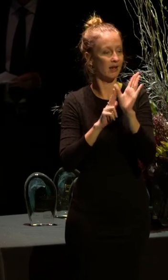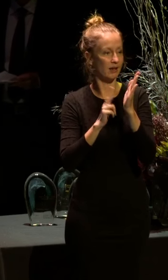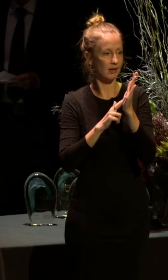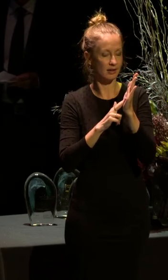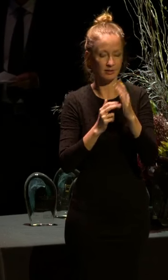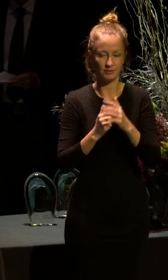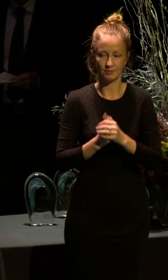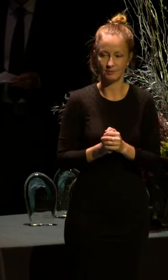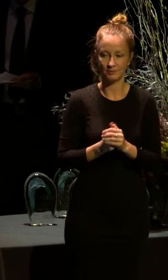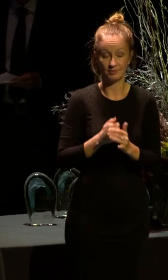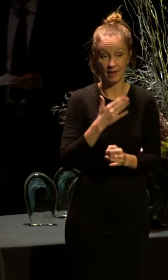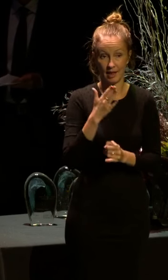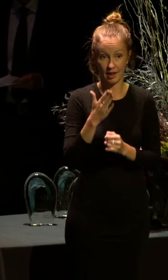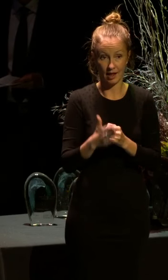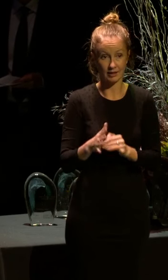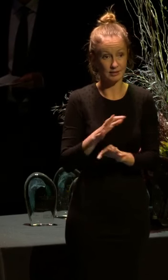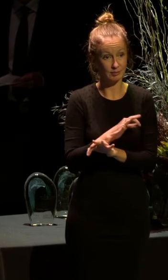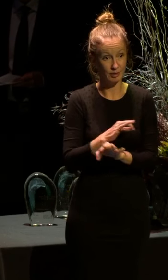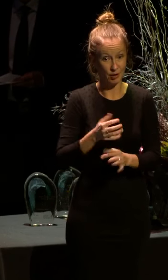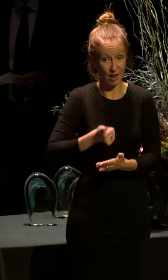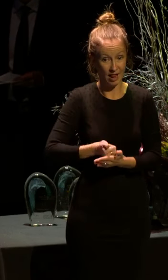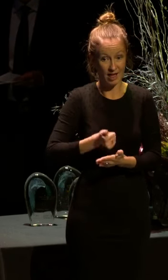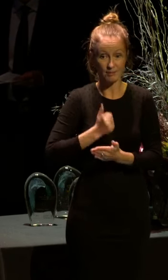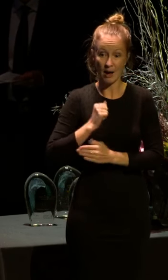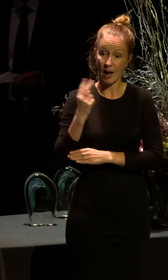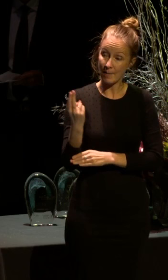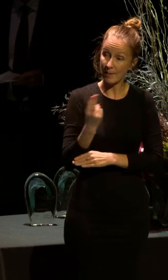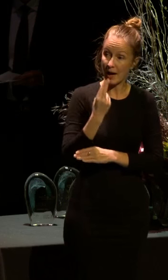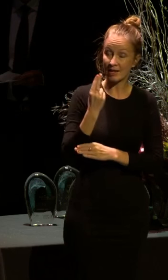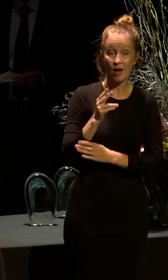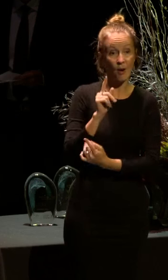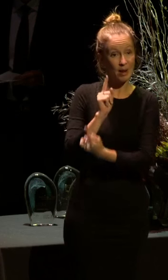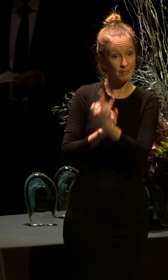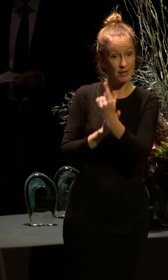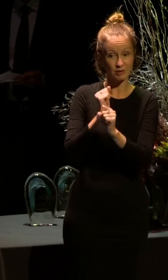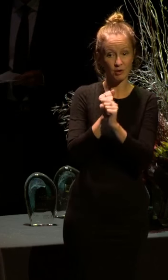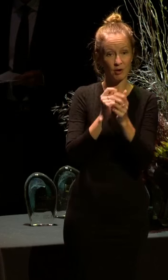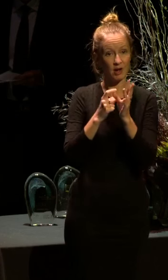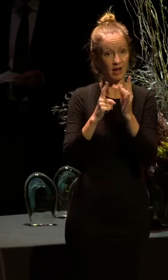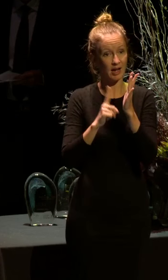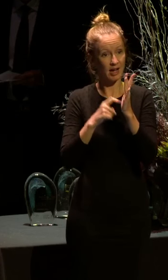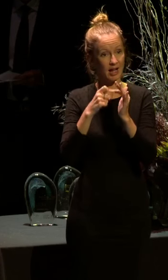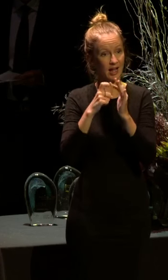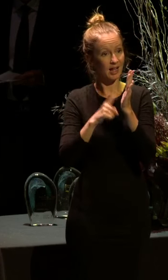And last but not least, my partner and mentor Gail Kelly, theatre director,